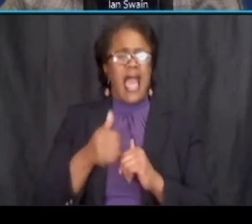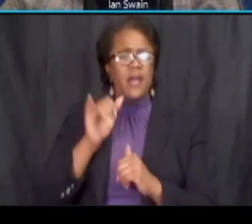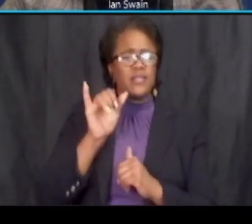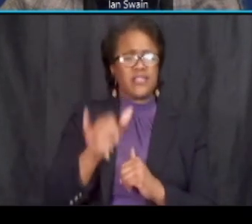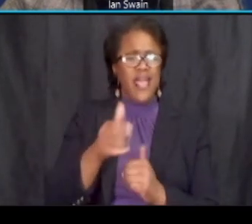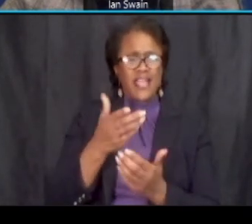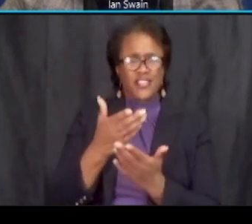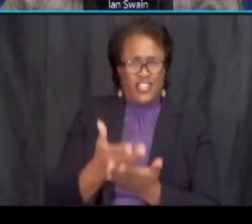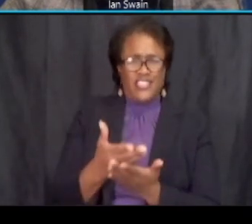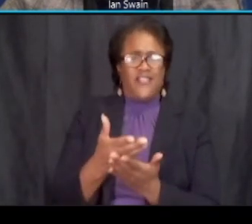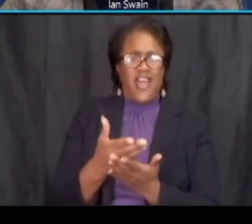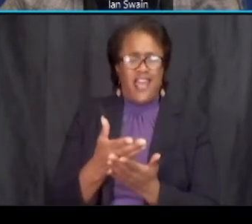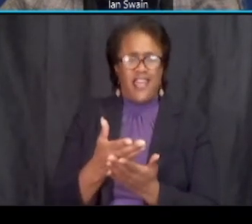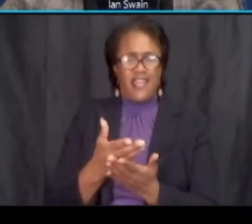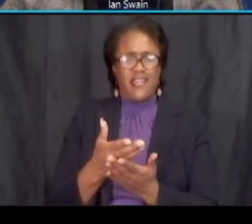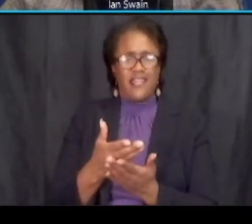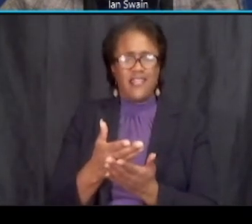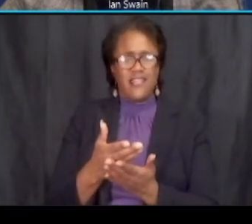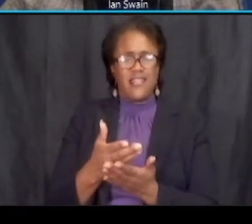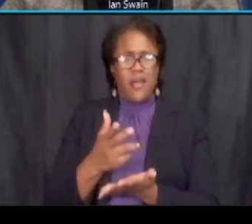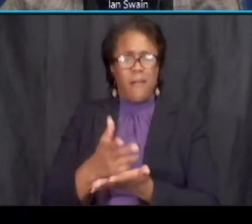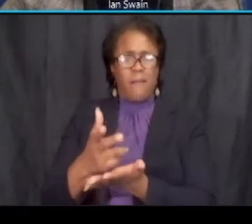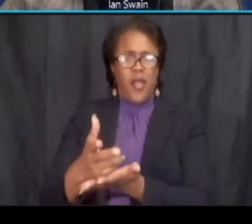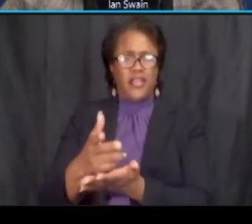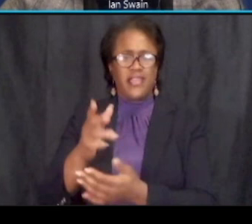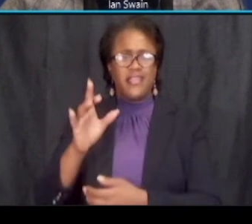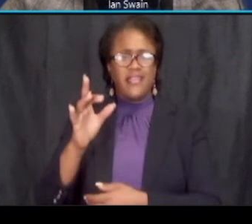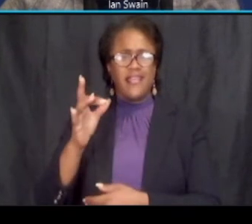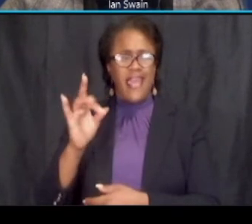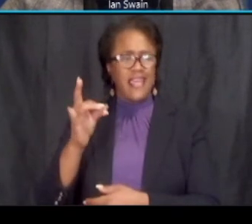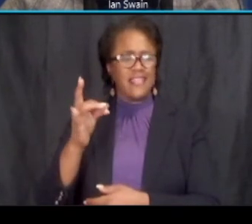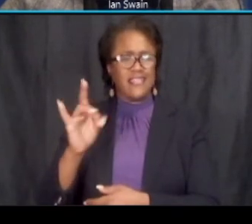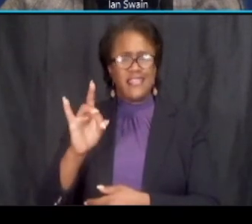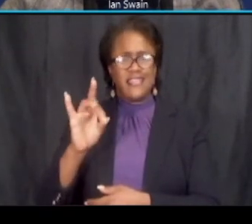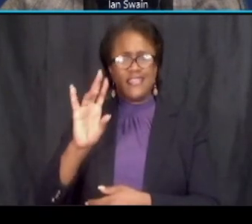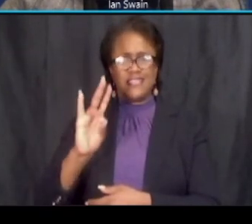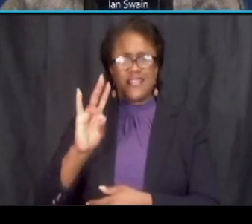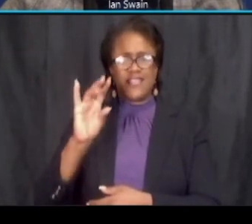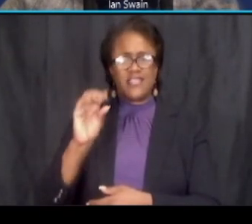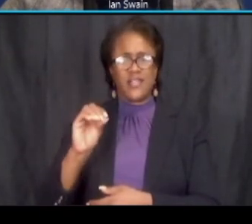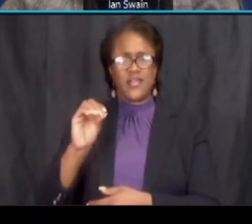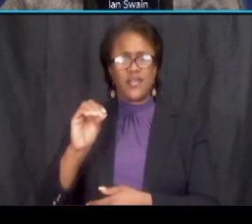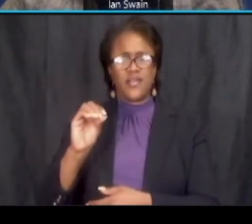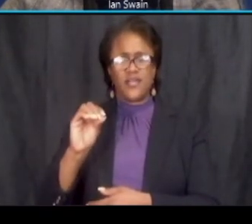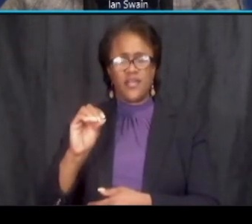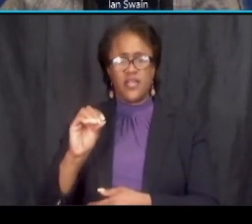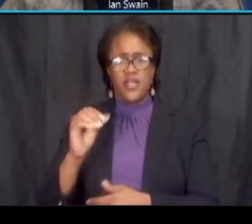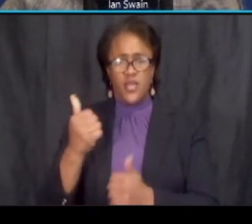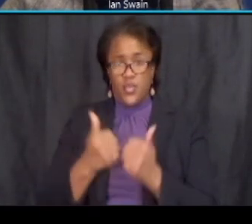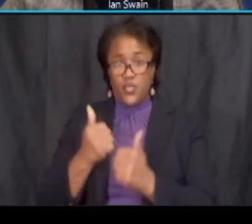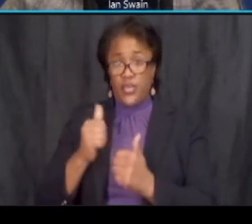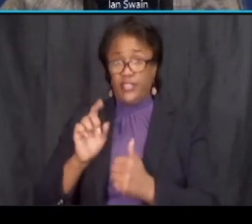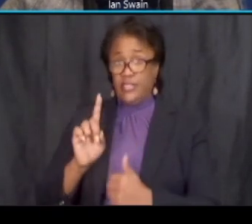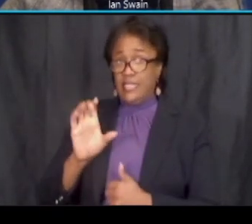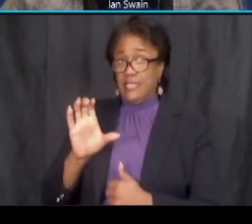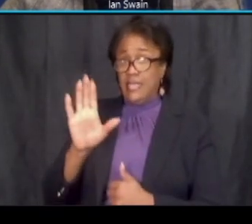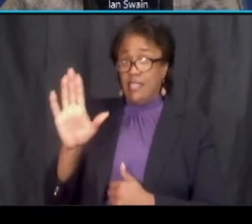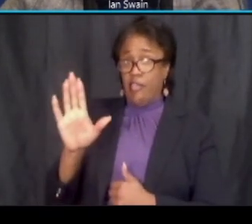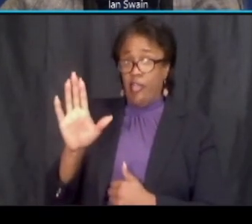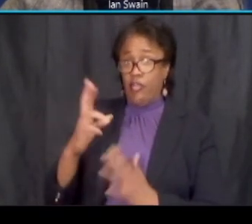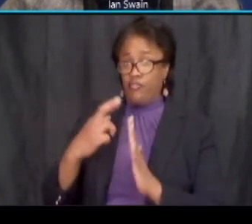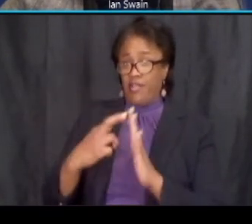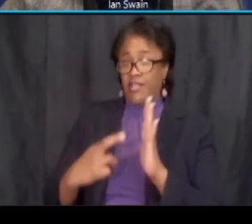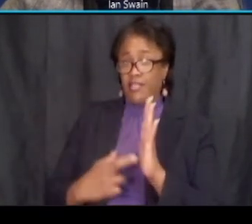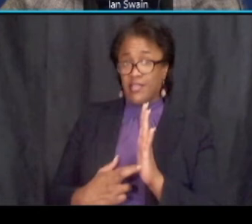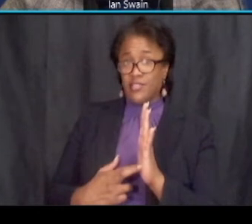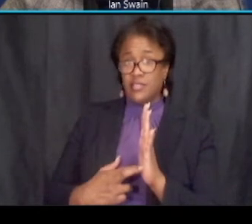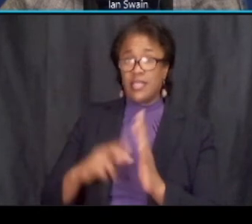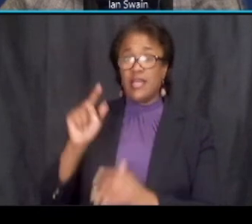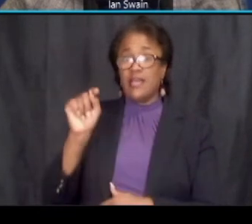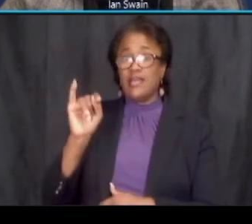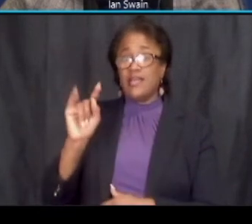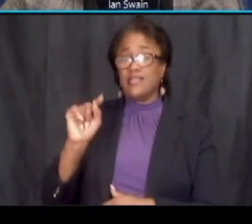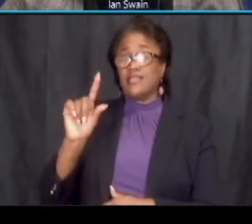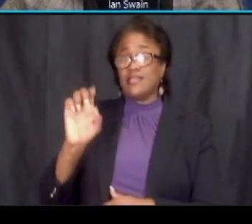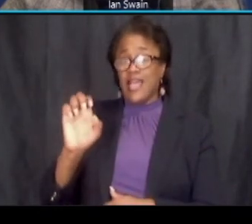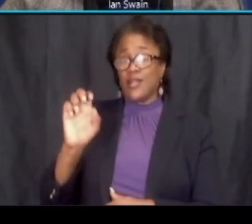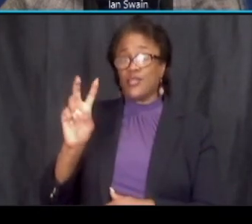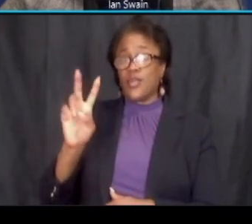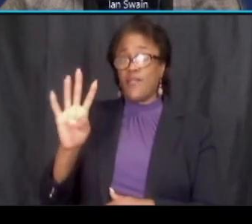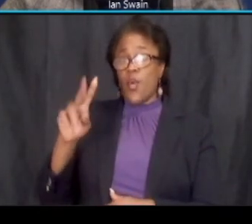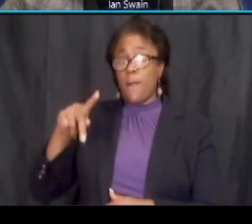violating parking act 1870 which according to dc municipal regulations titled 24 par 102.1